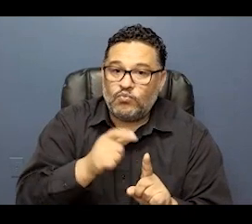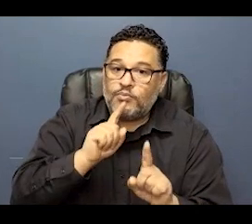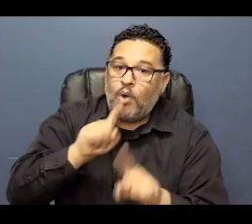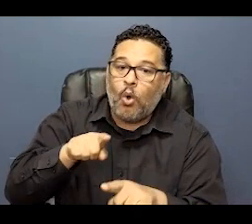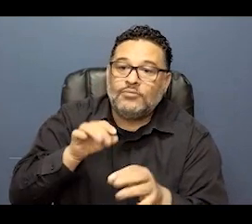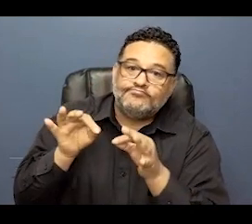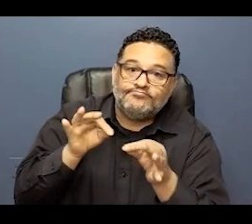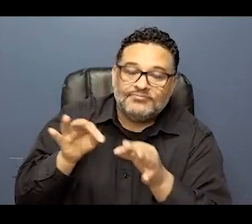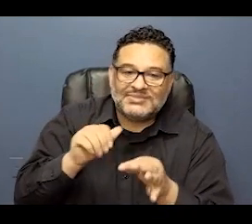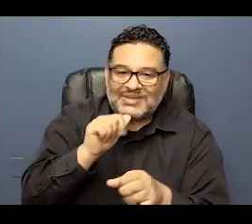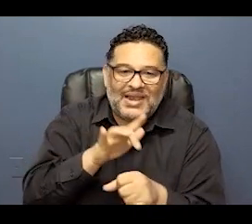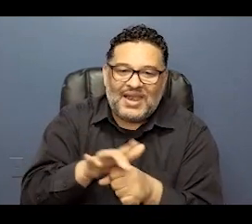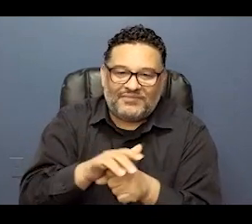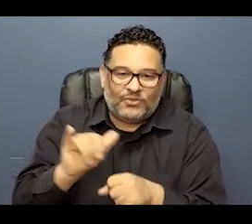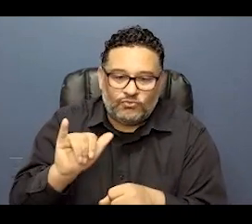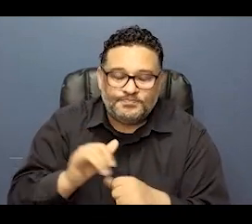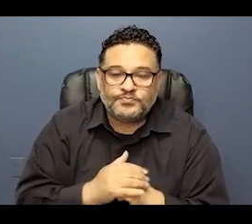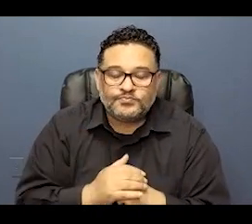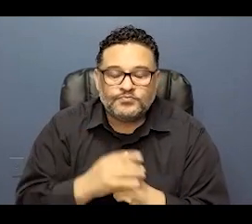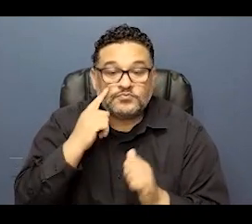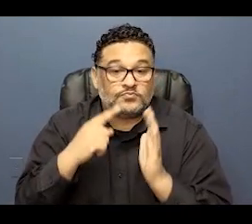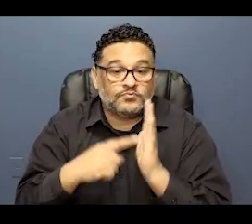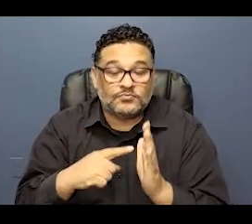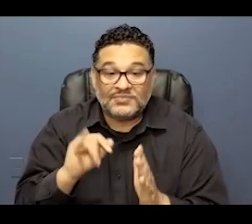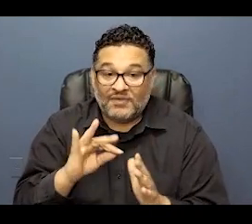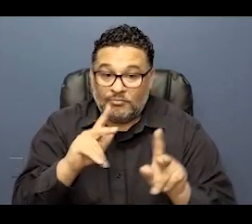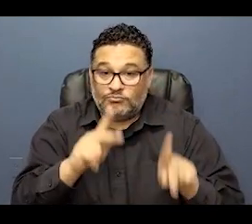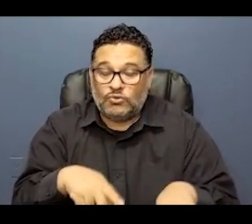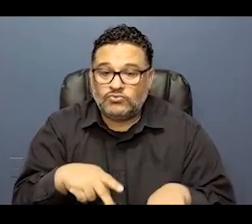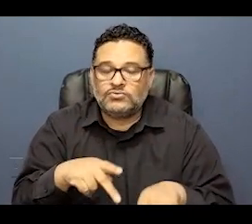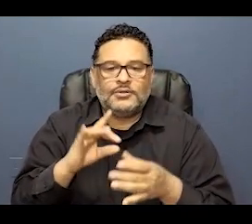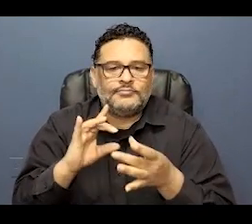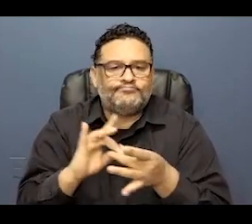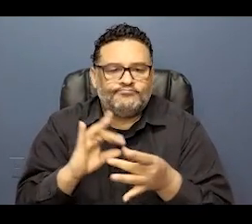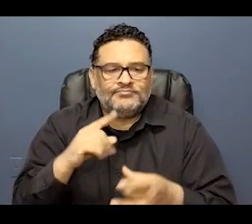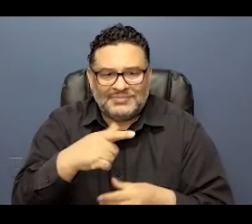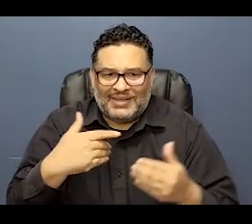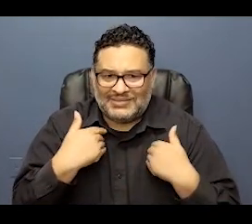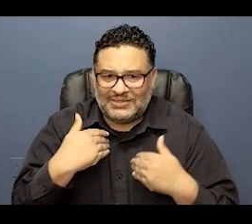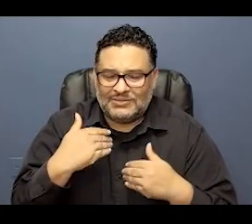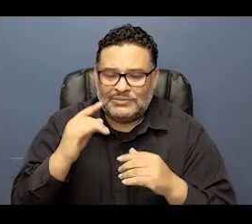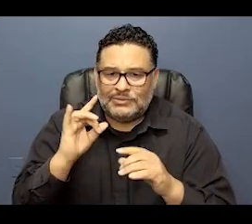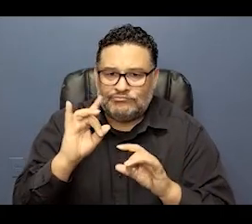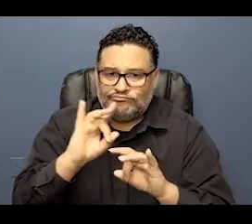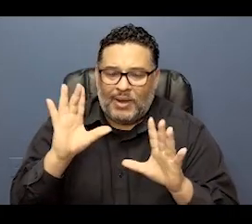For instance, if a participant shares that they’ve had a traumatic brain injury (TBI),